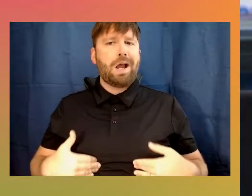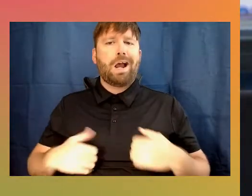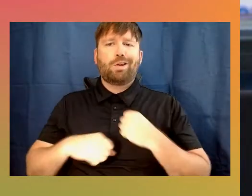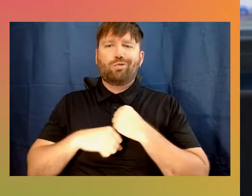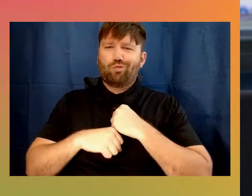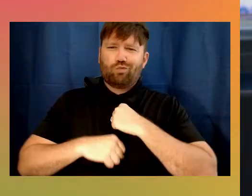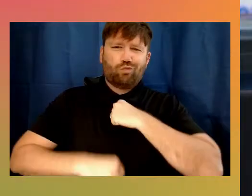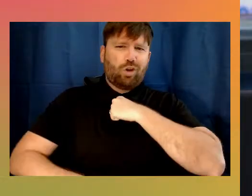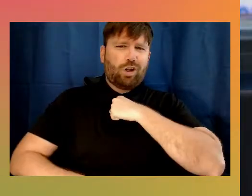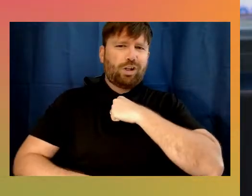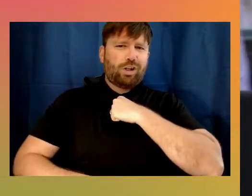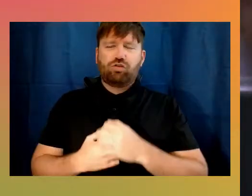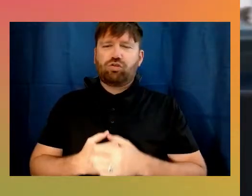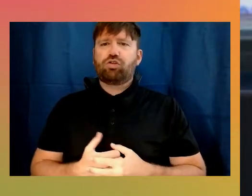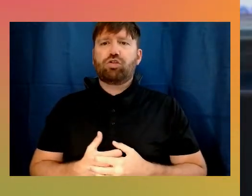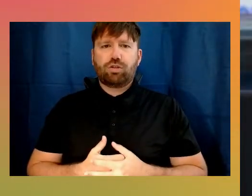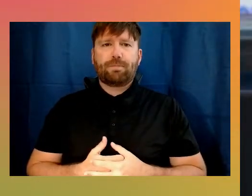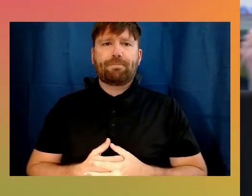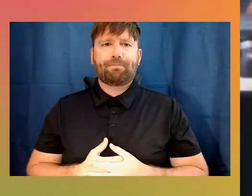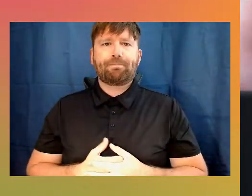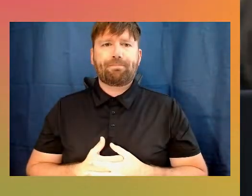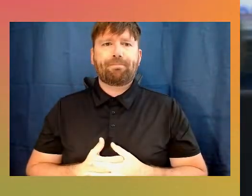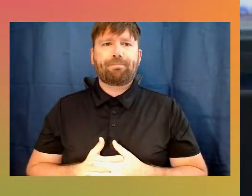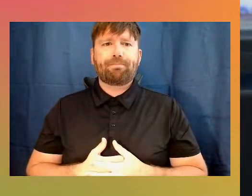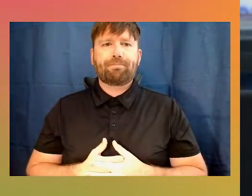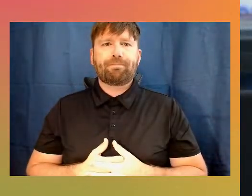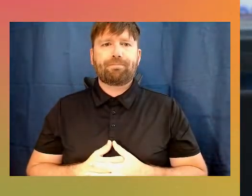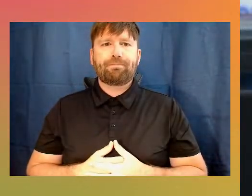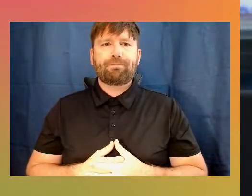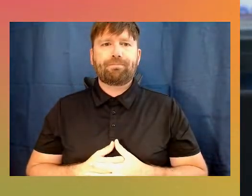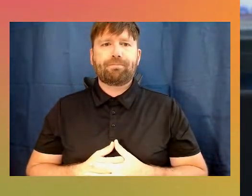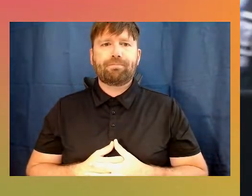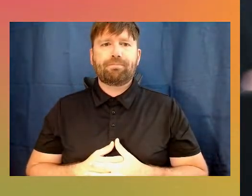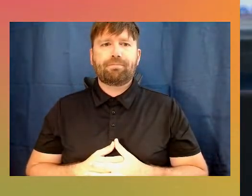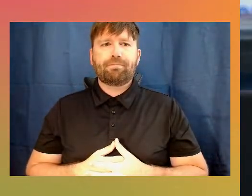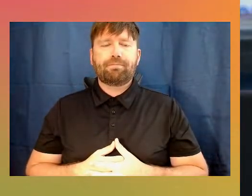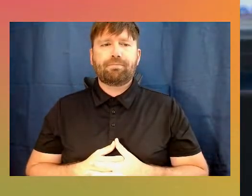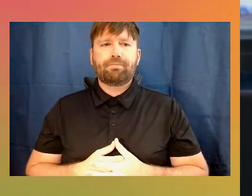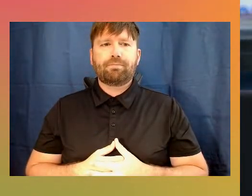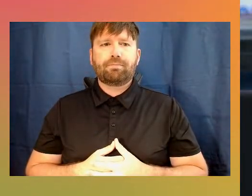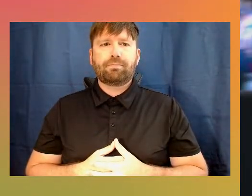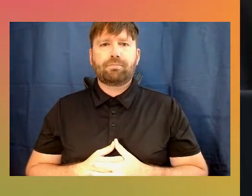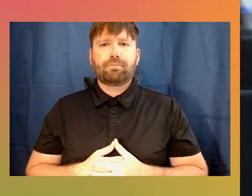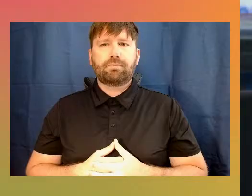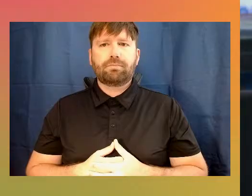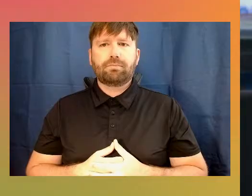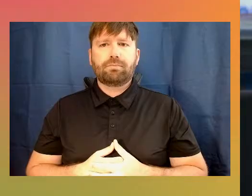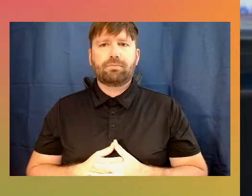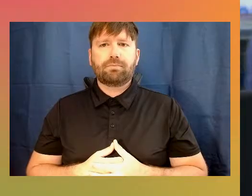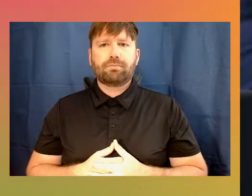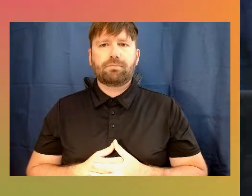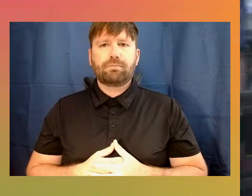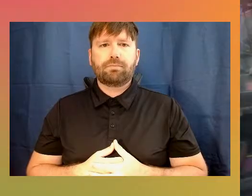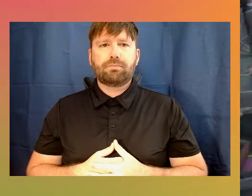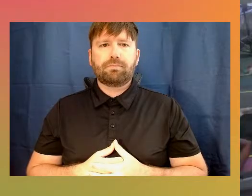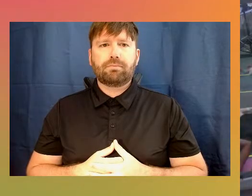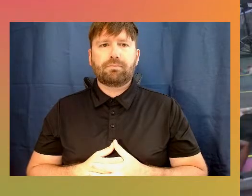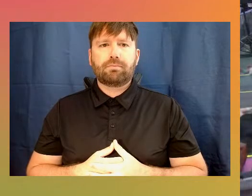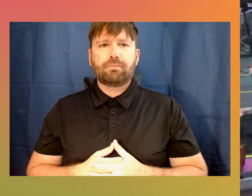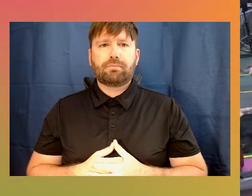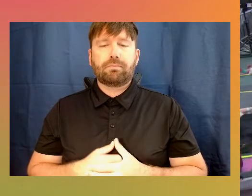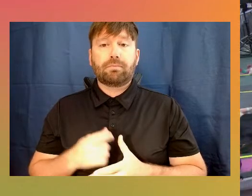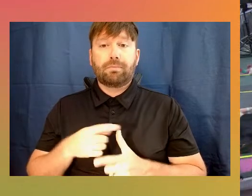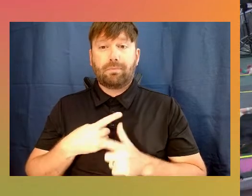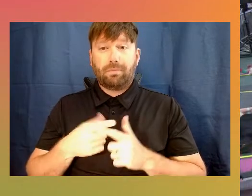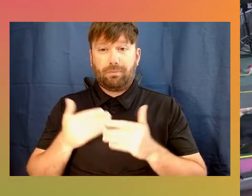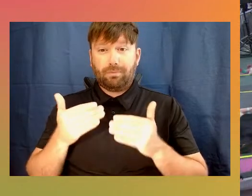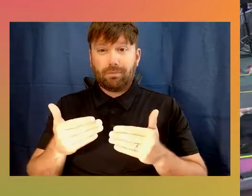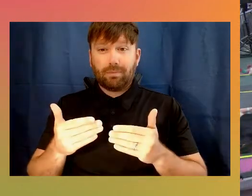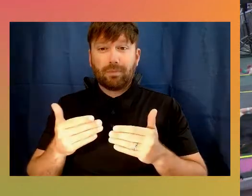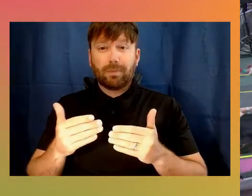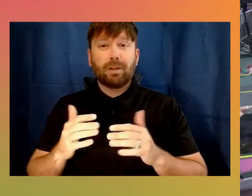FEET.